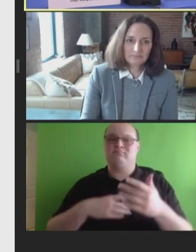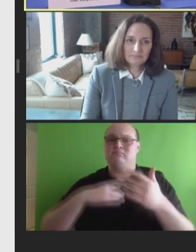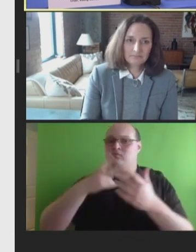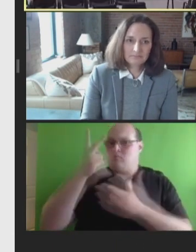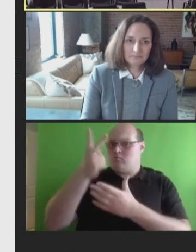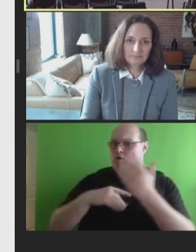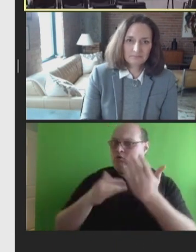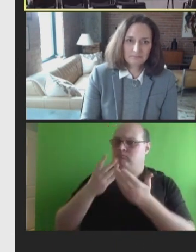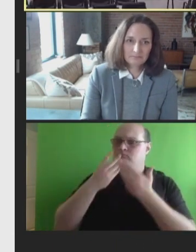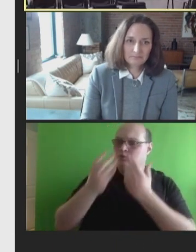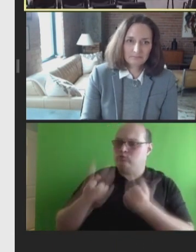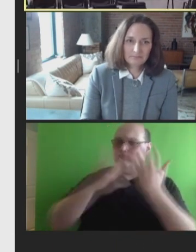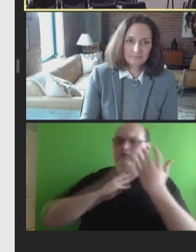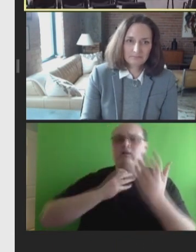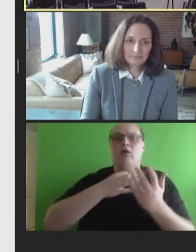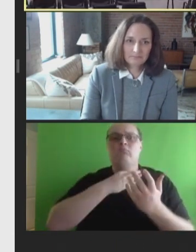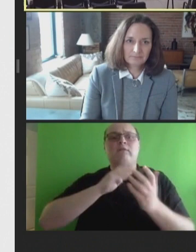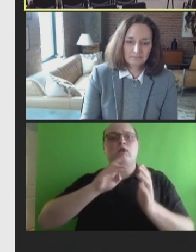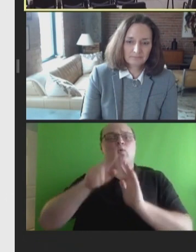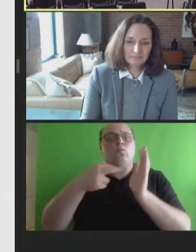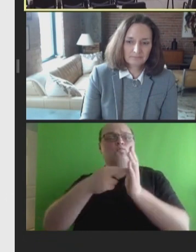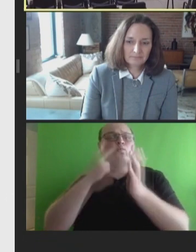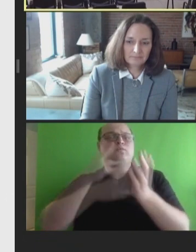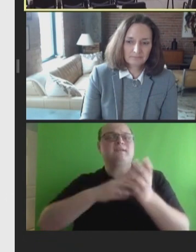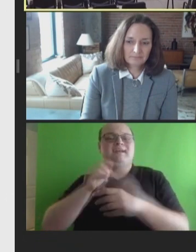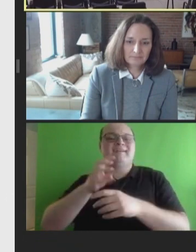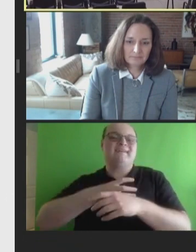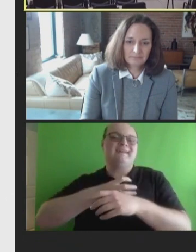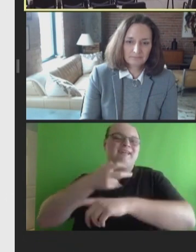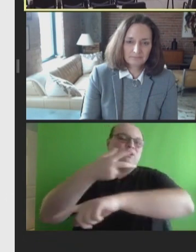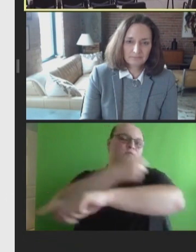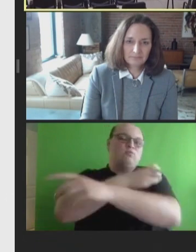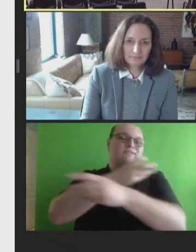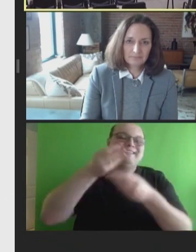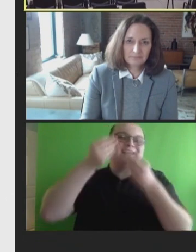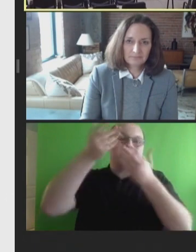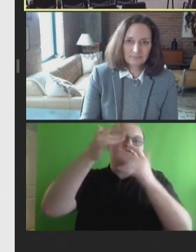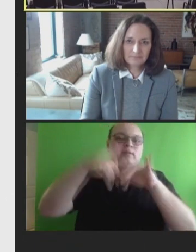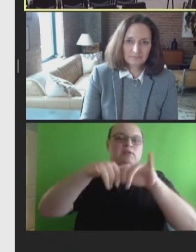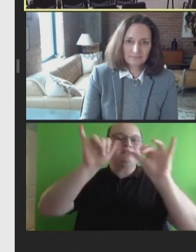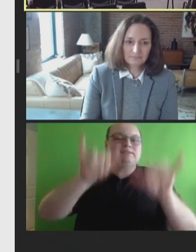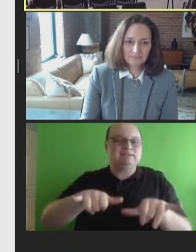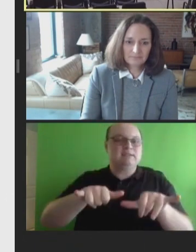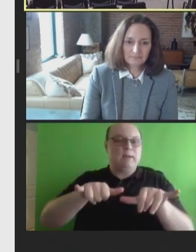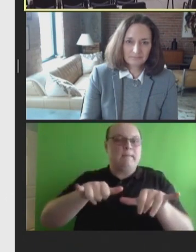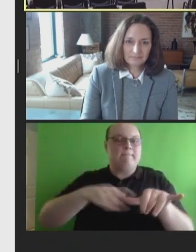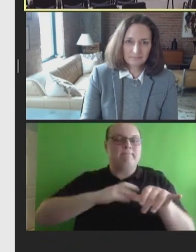I'm wondering what role you see immunization information systems play in recording and